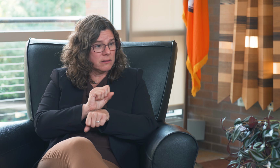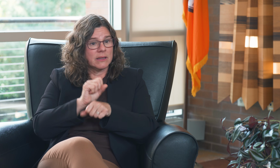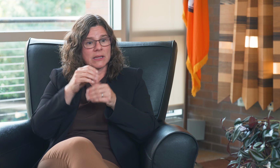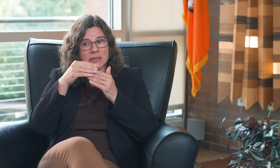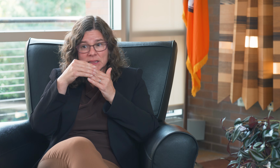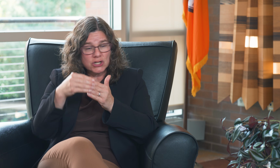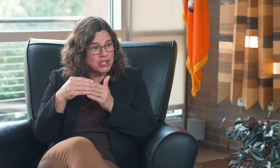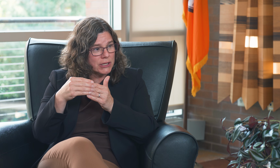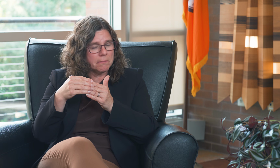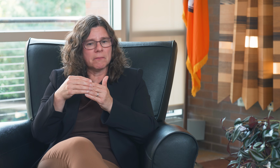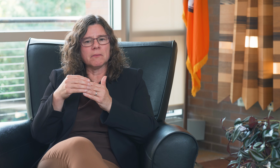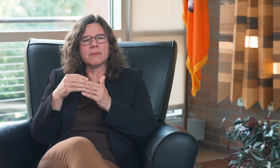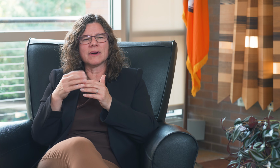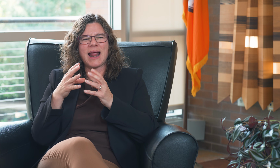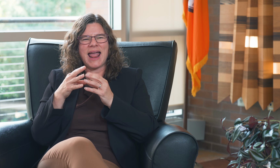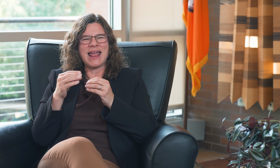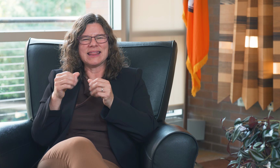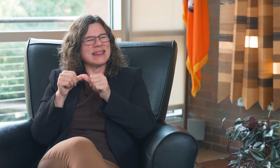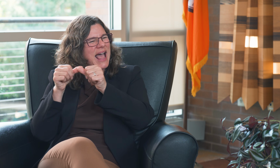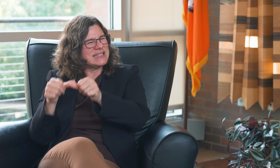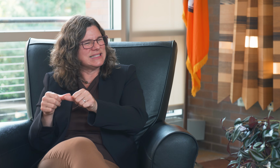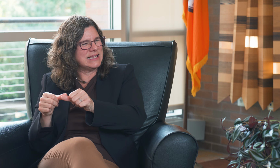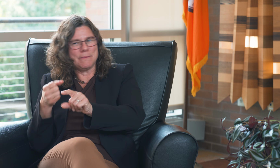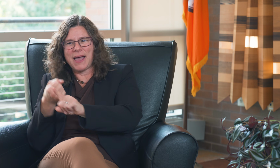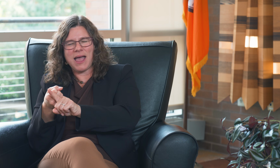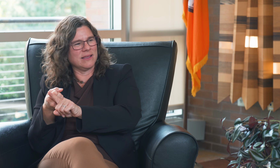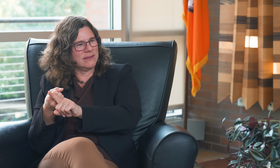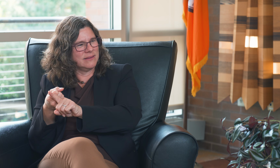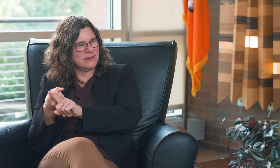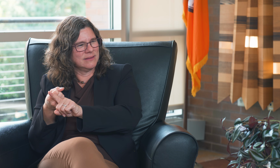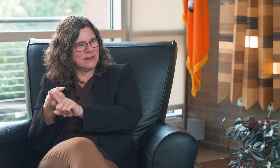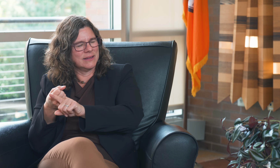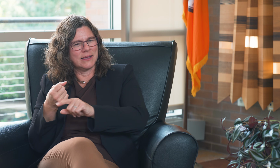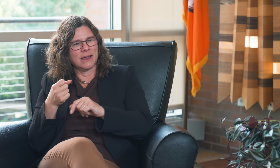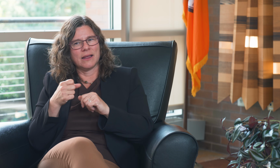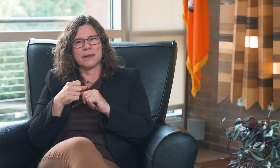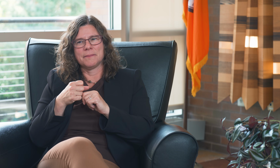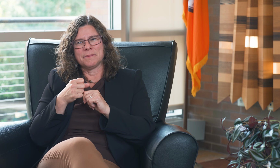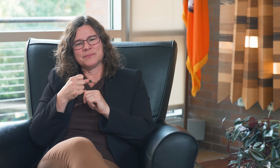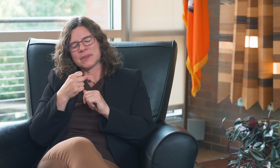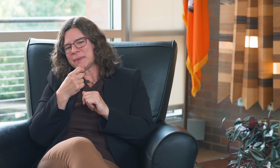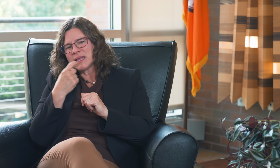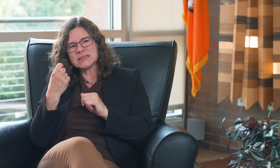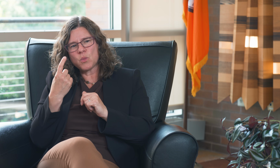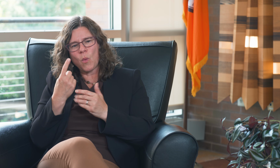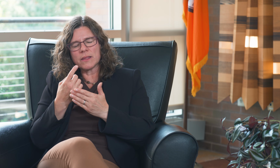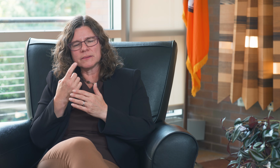whether that be for employment, for leadership, and have a lasting impact.